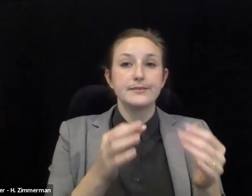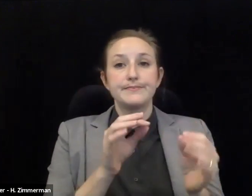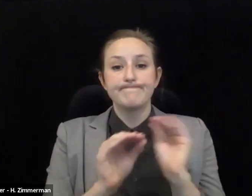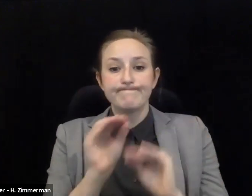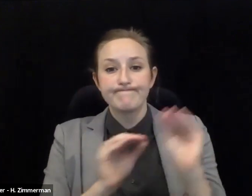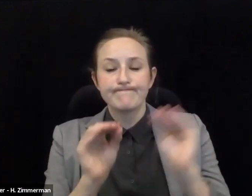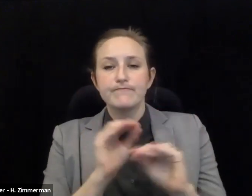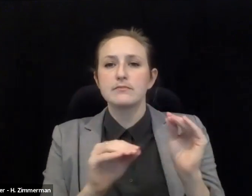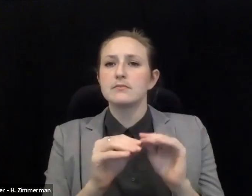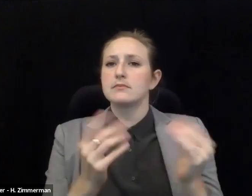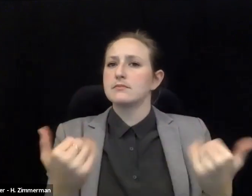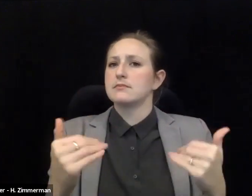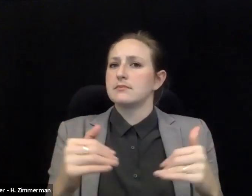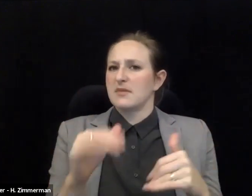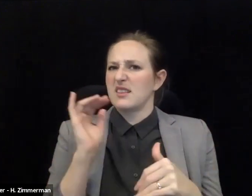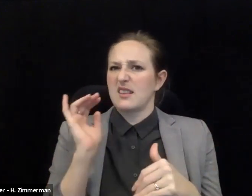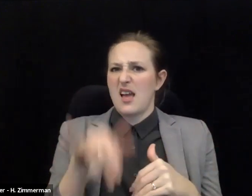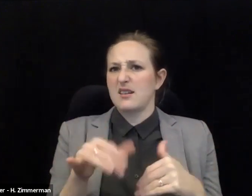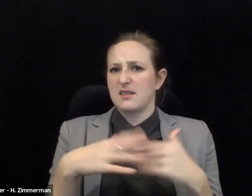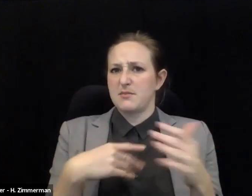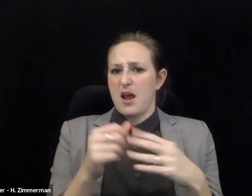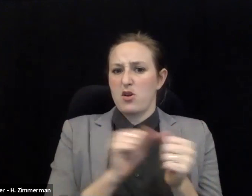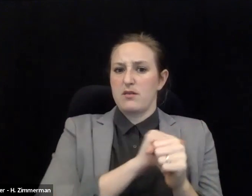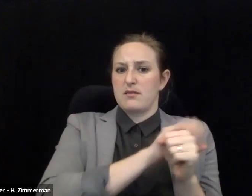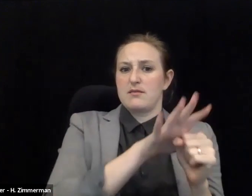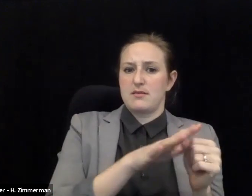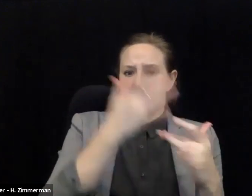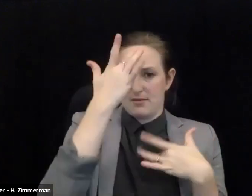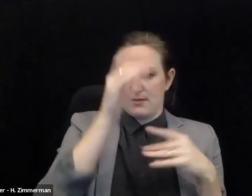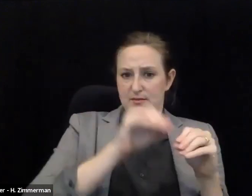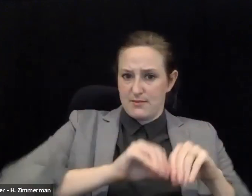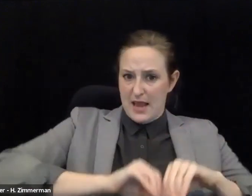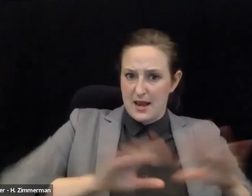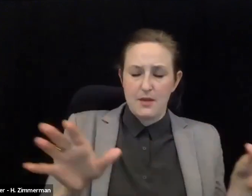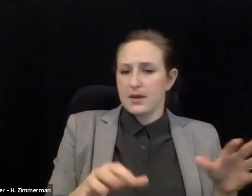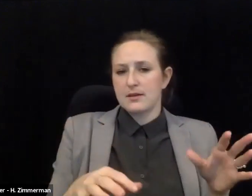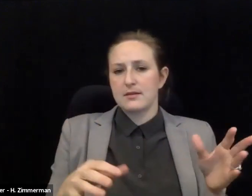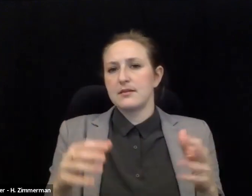exchanges valuable. And I can even probably added flexibility to I think I gathered that